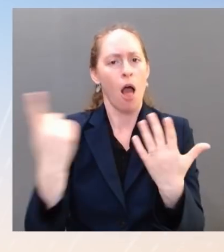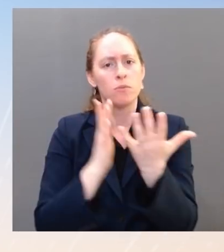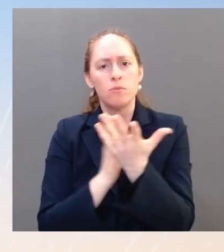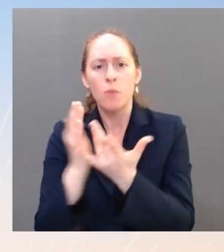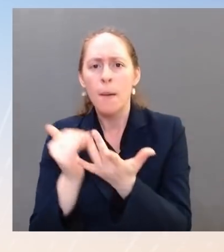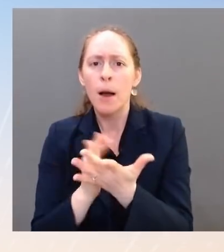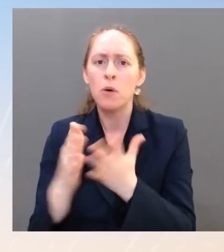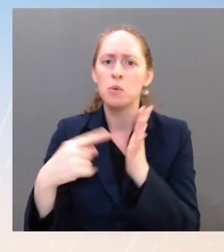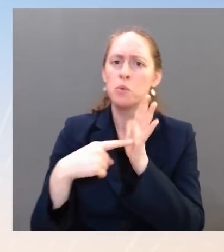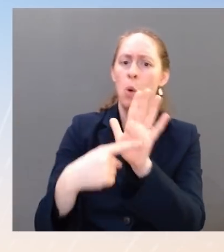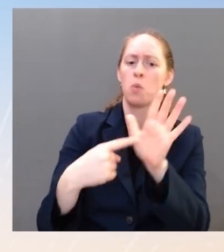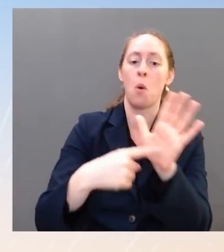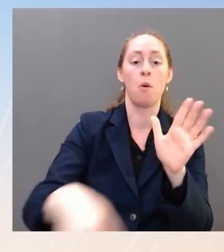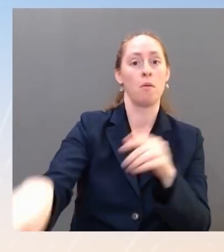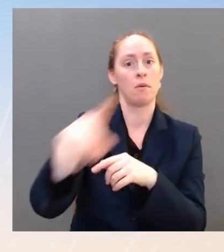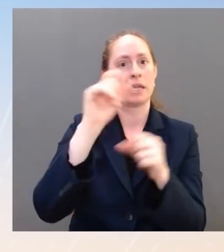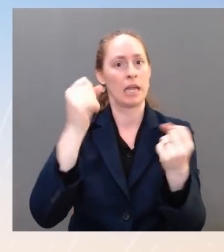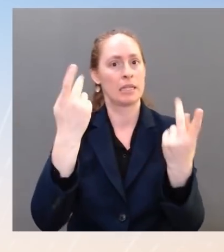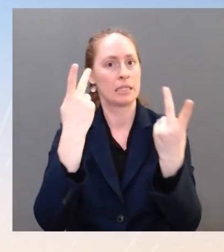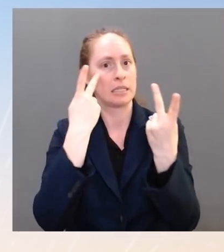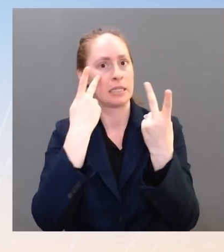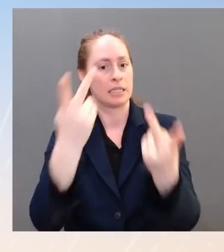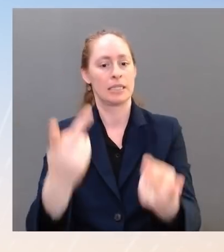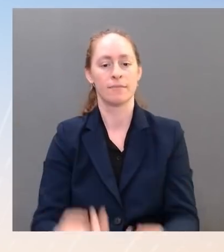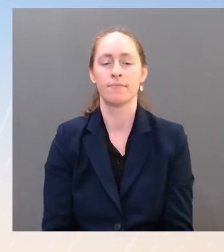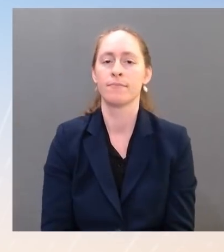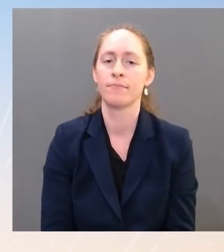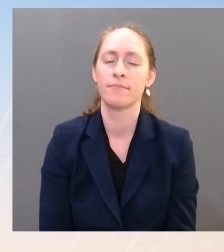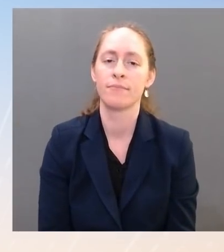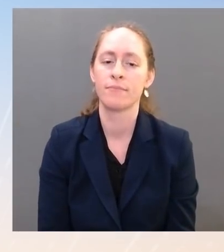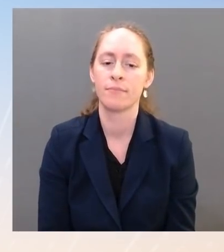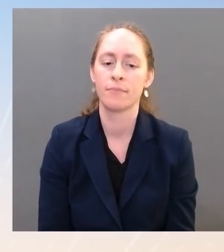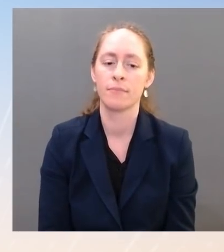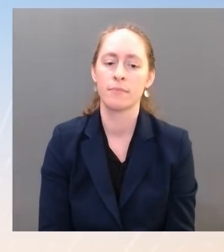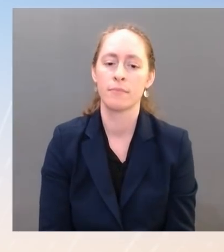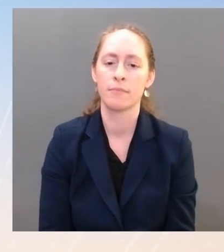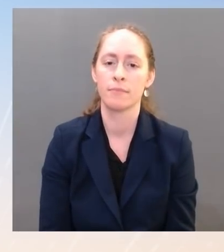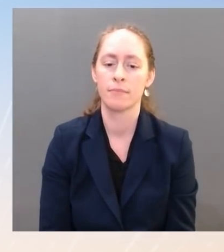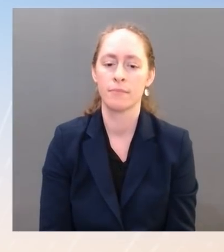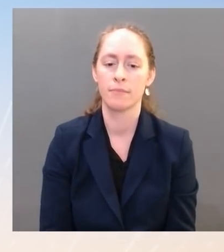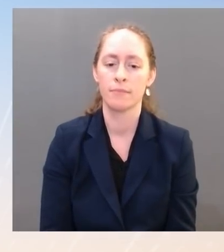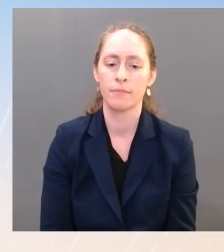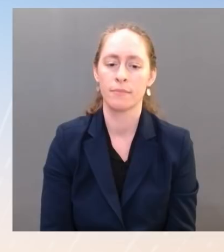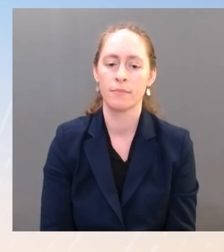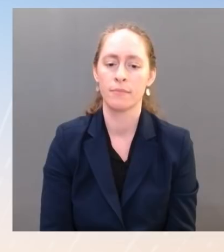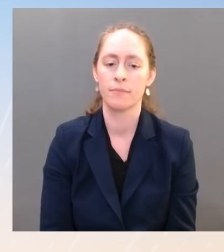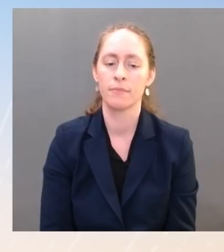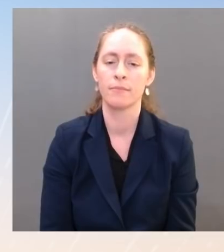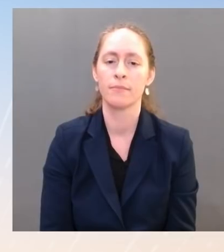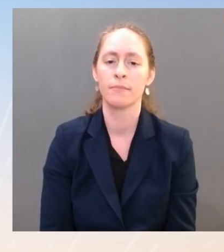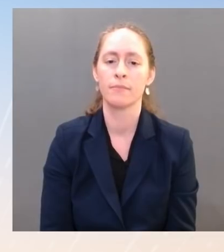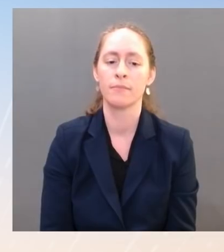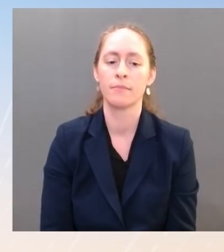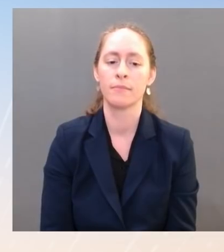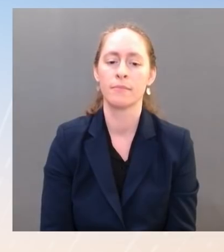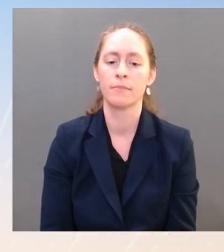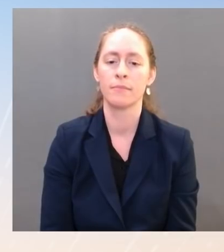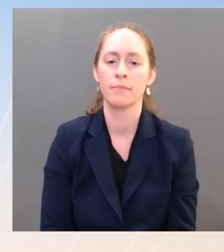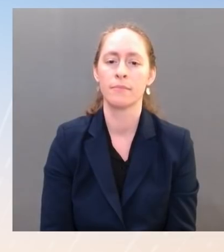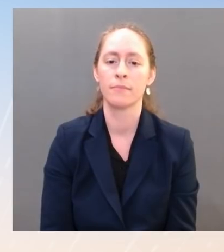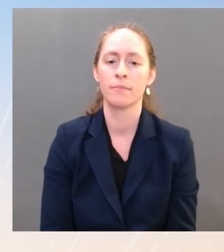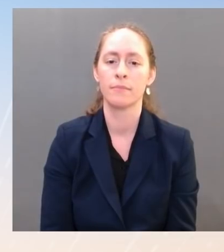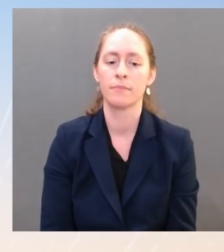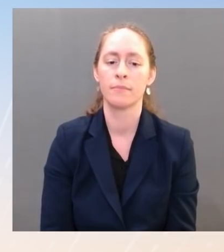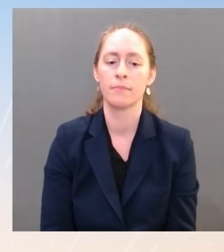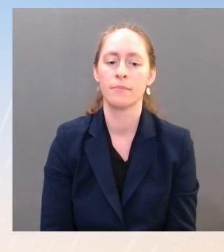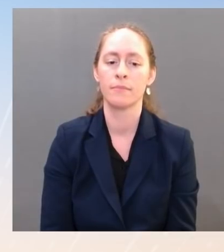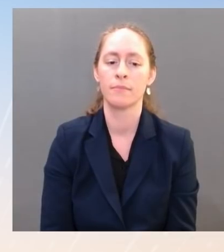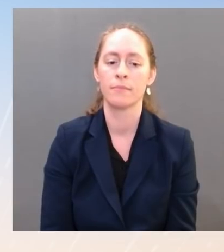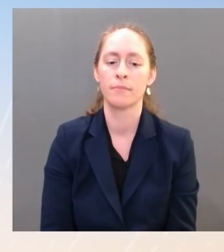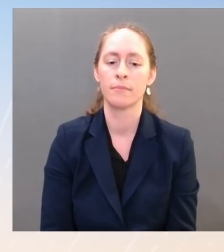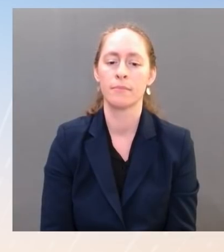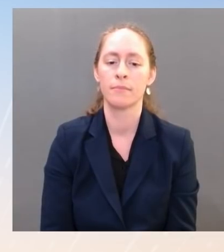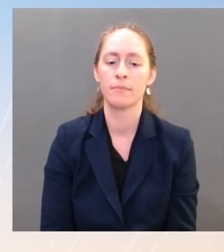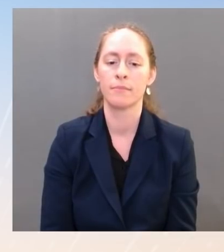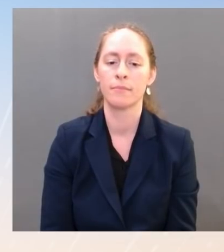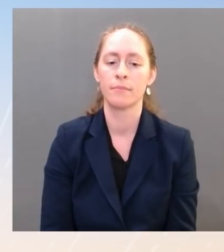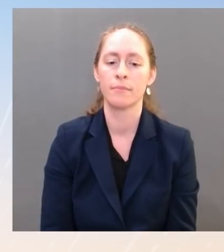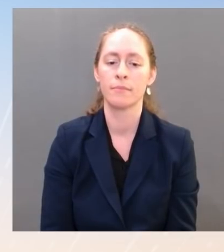The Press: (Cross-talk.)